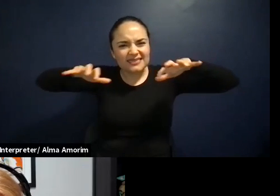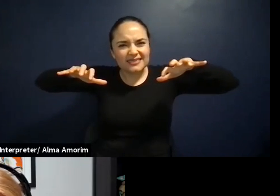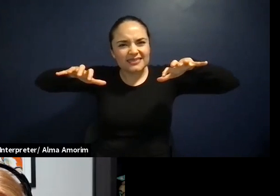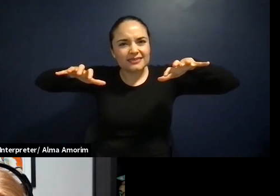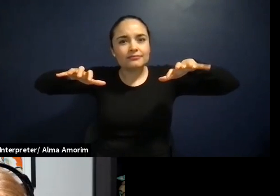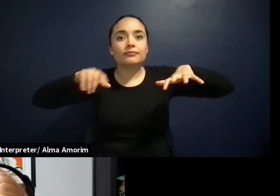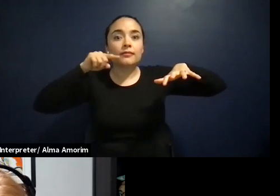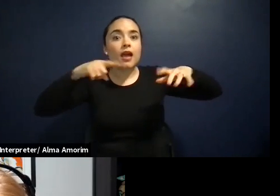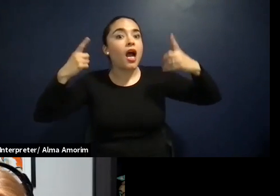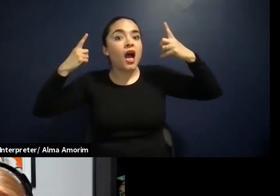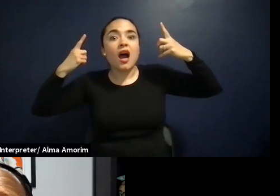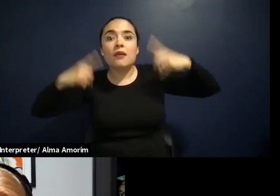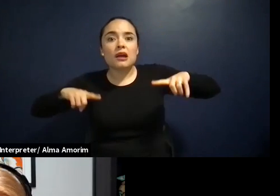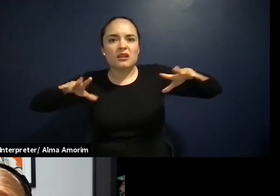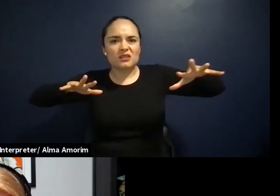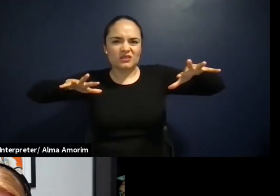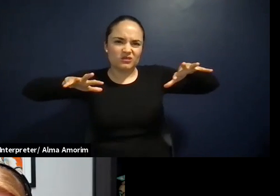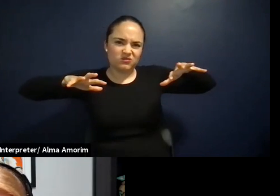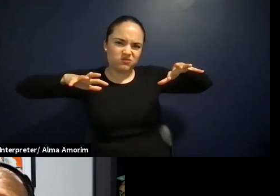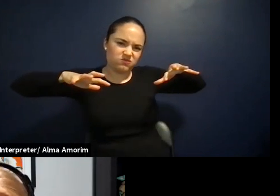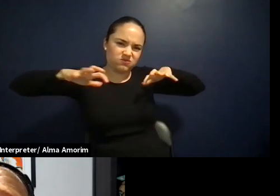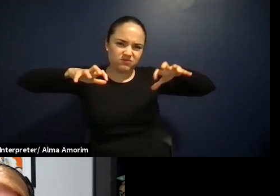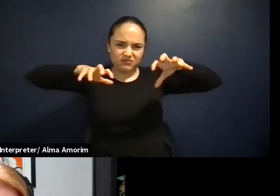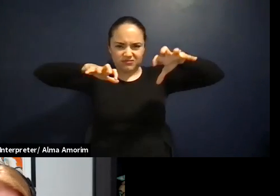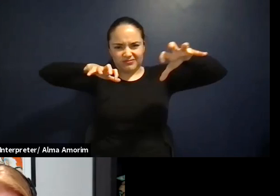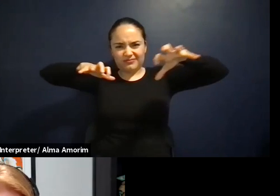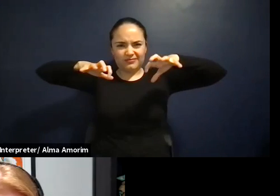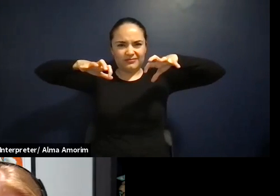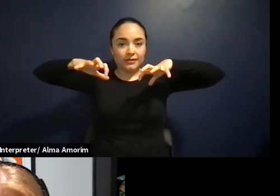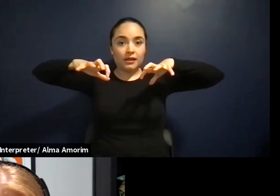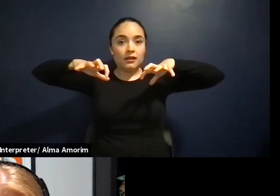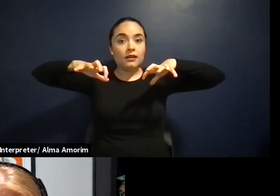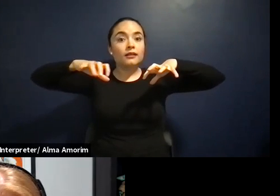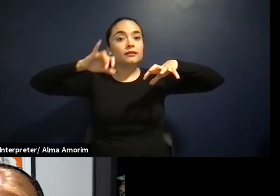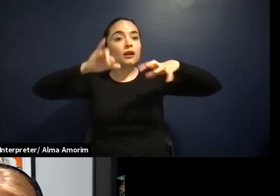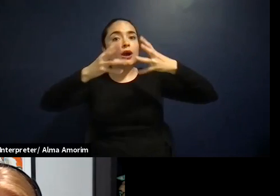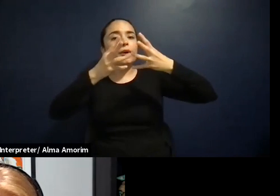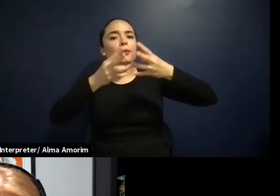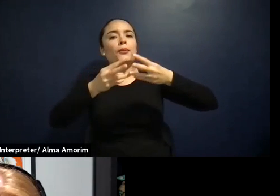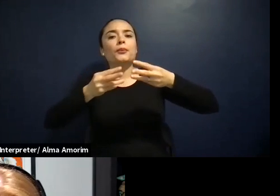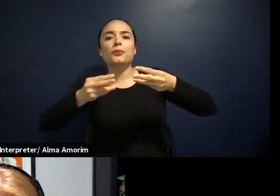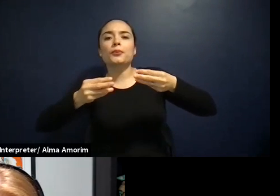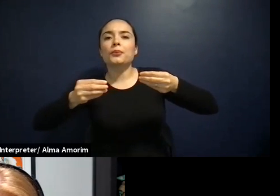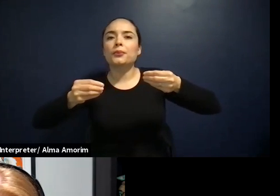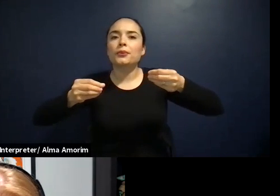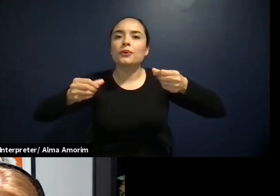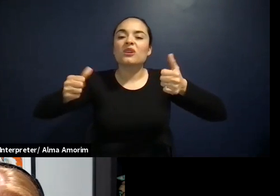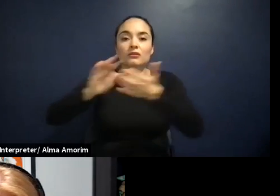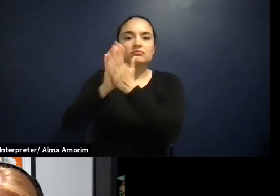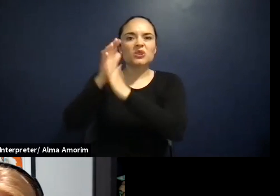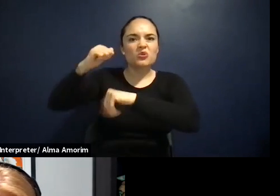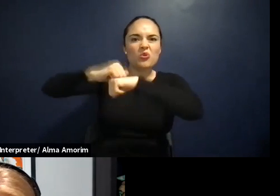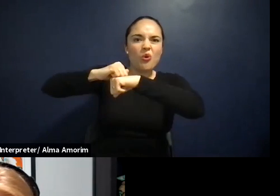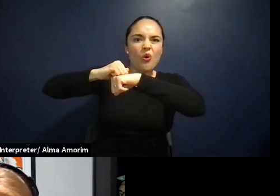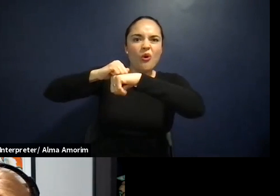ice melted, it deposited a lot of the rock and the sediments back onto the surface of Ontario.